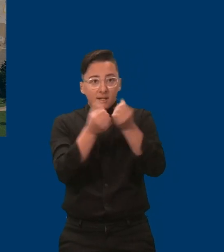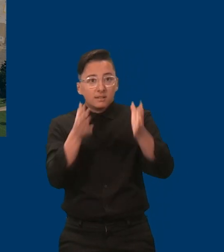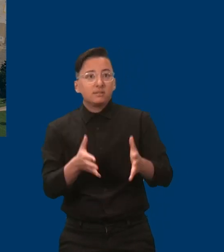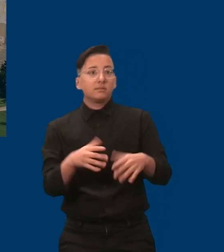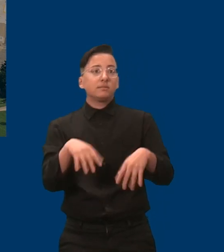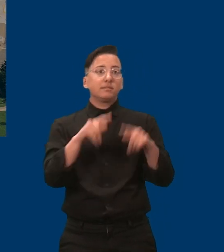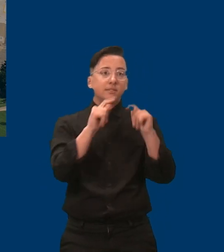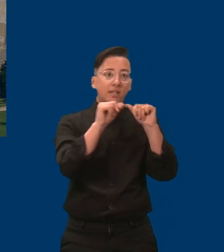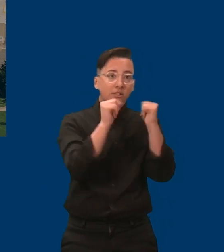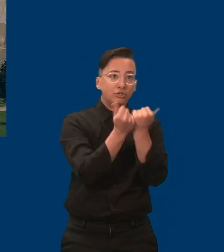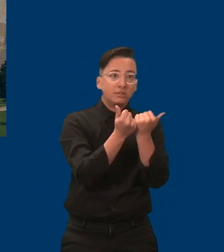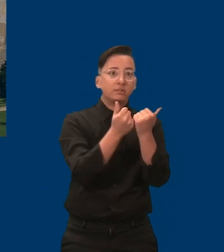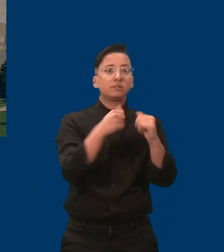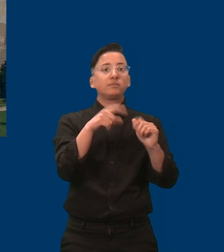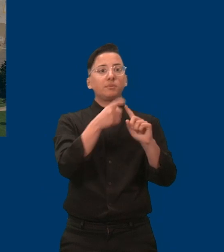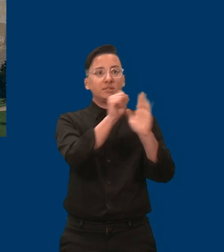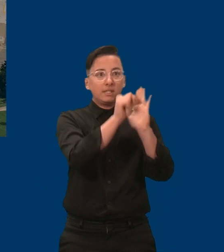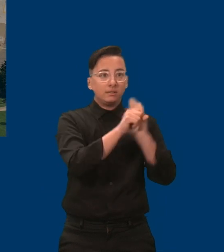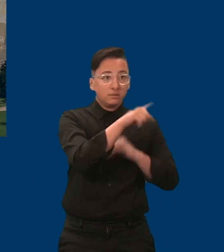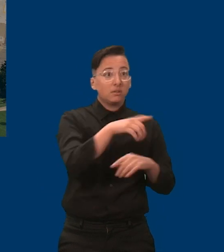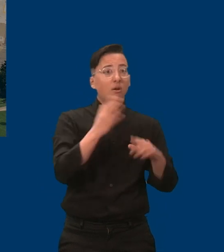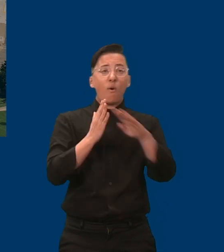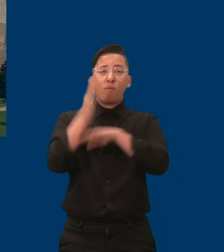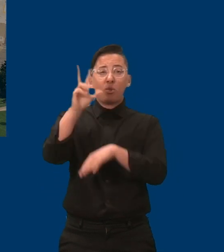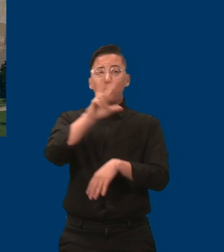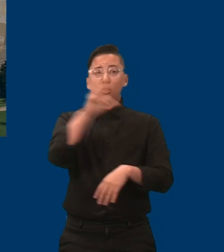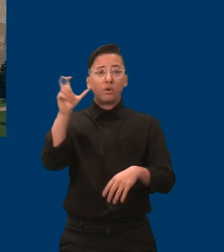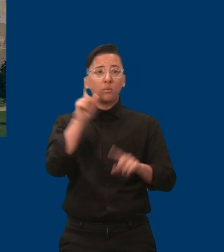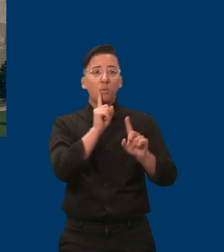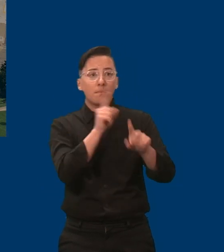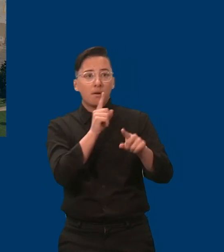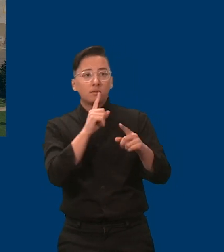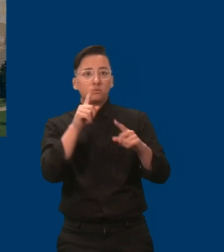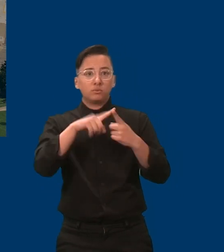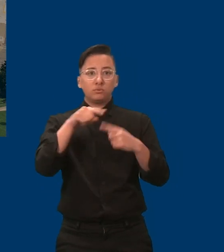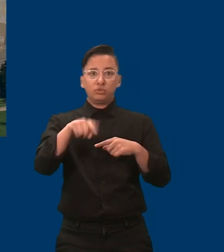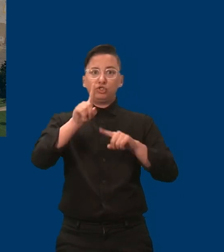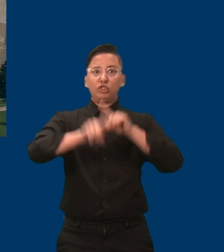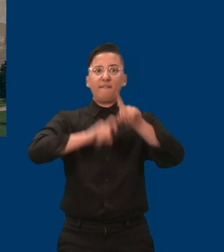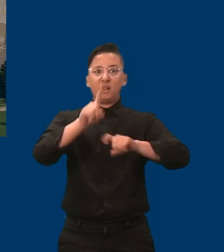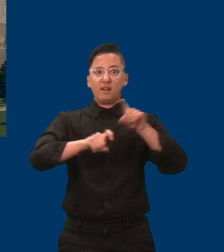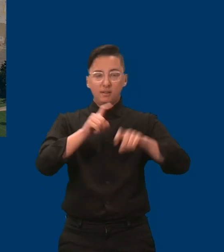to our legislative agenda survey, which was distributed online and at the 2022